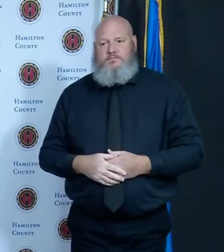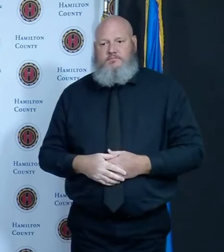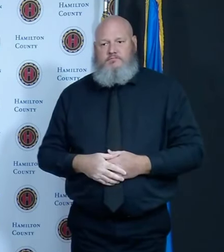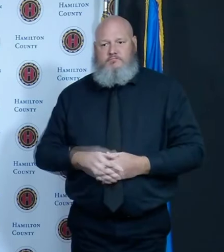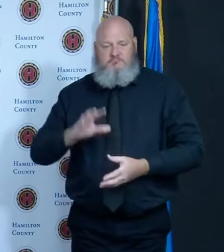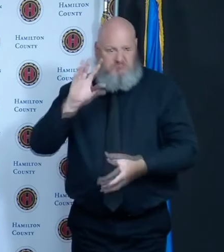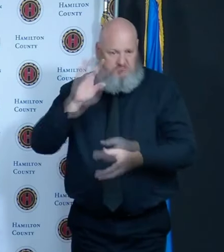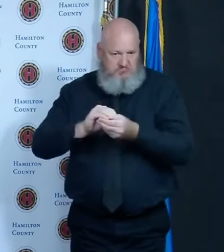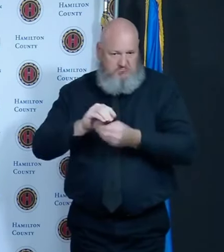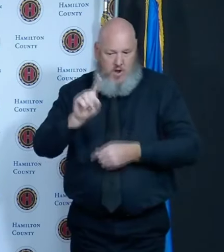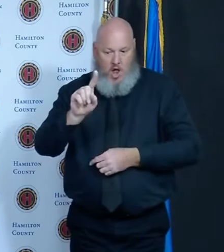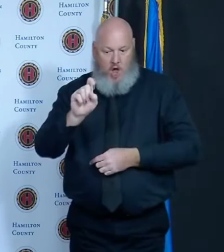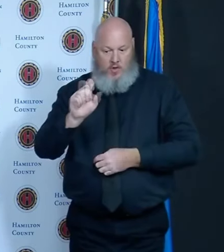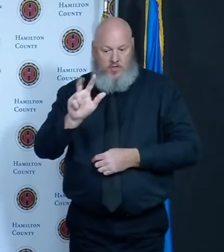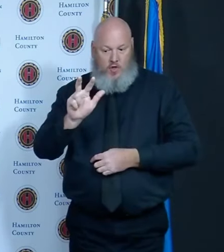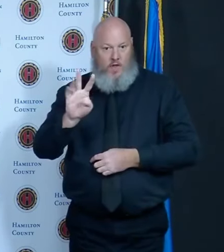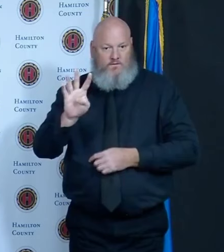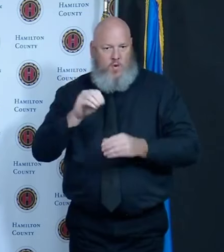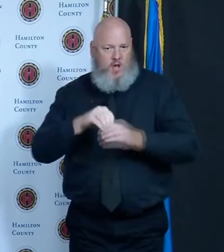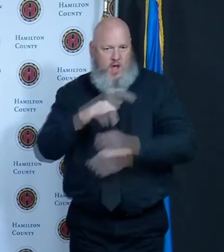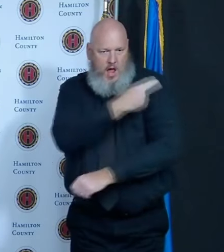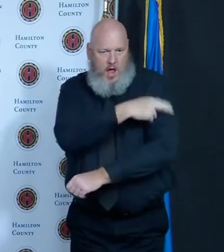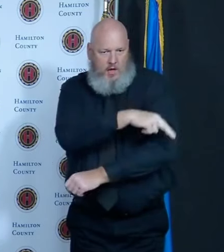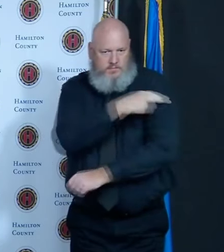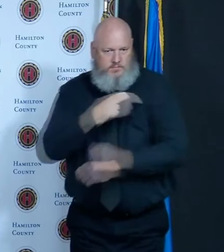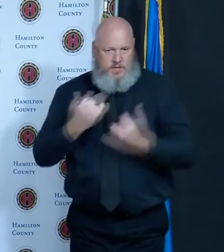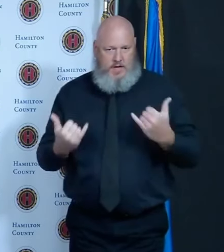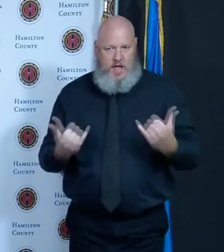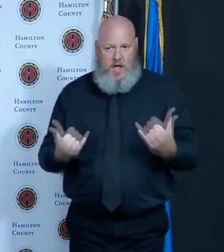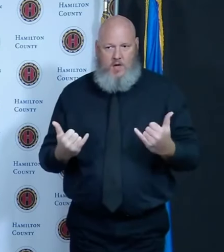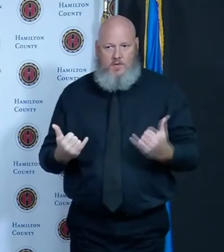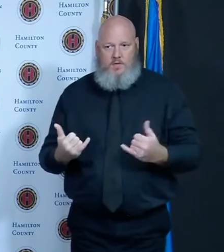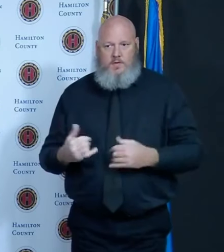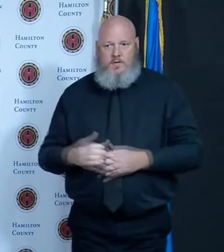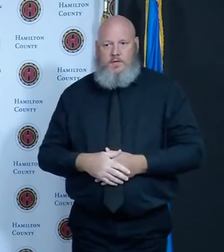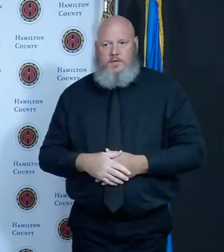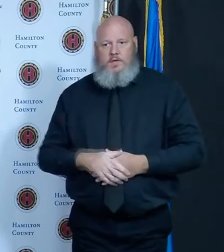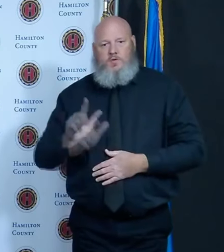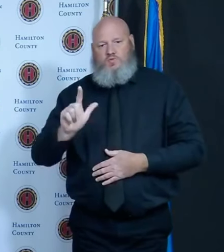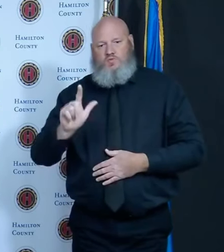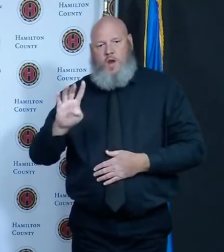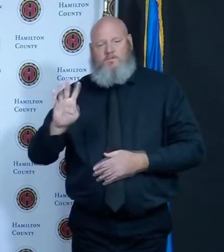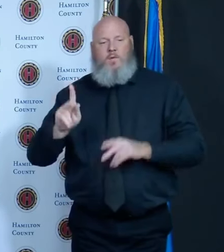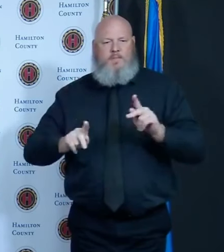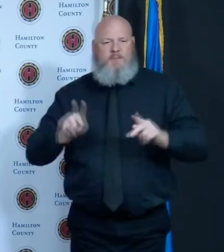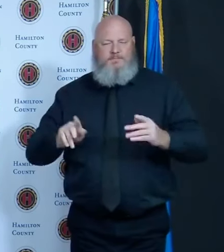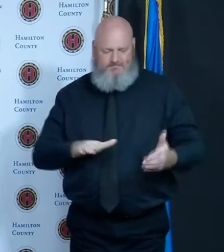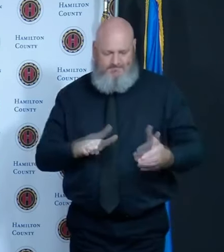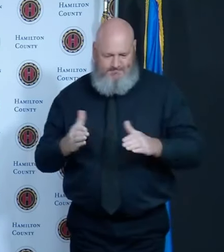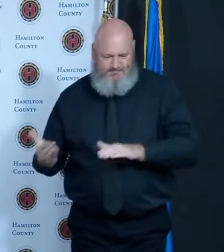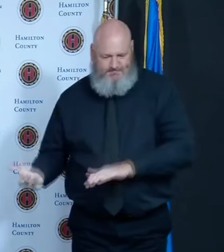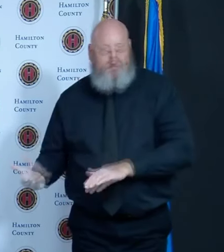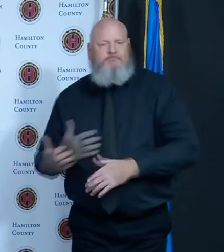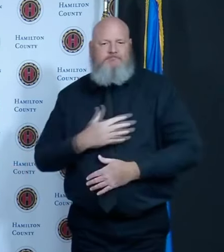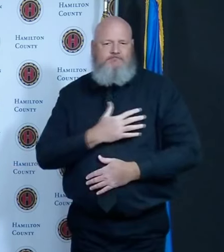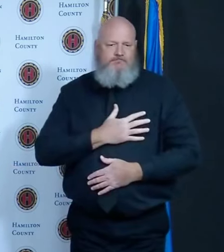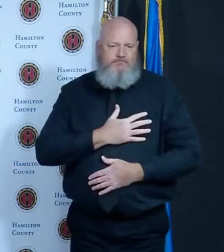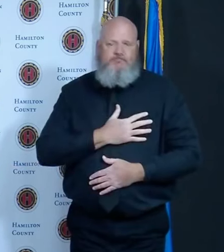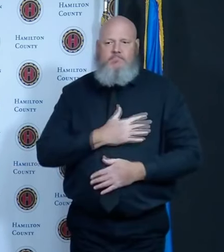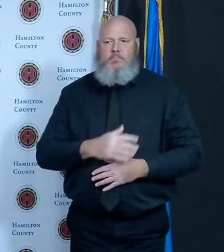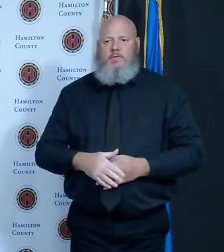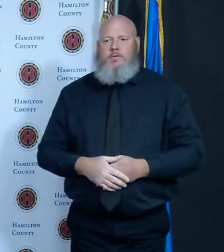and we have 24 deaths we are also going to add another number to our chart and